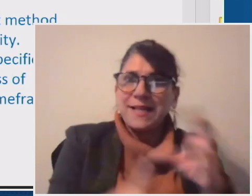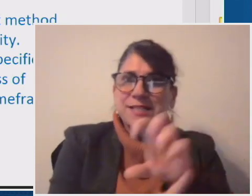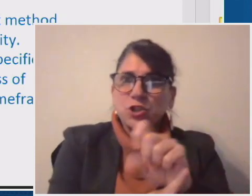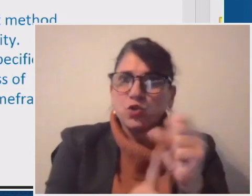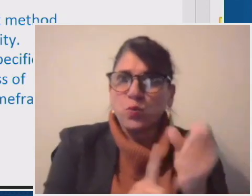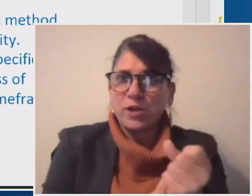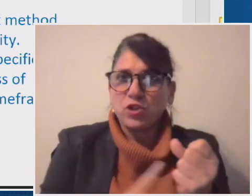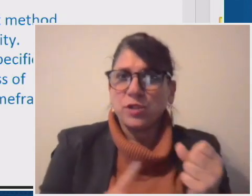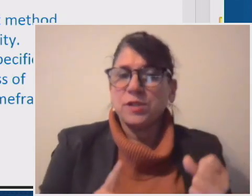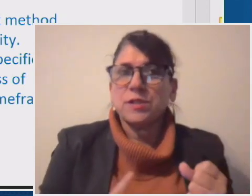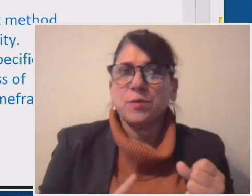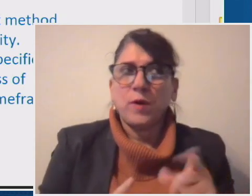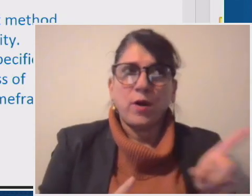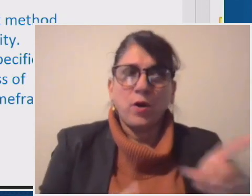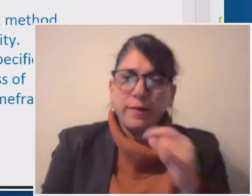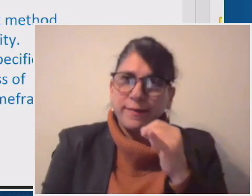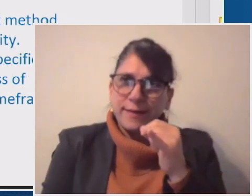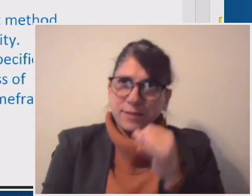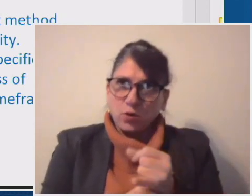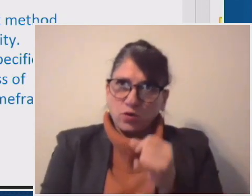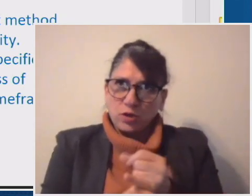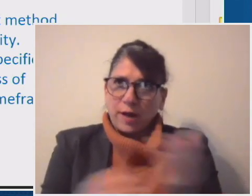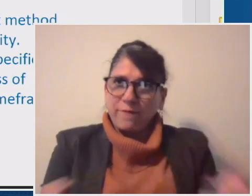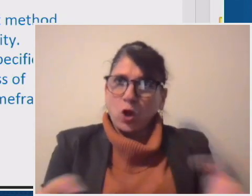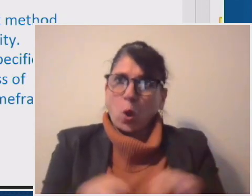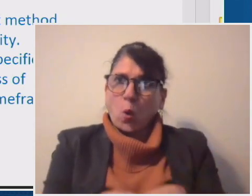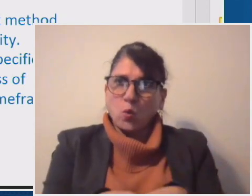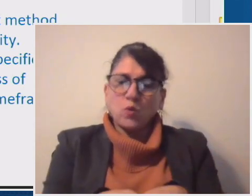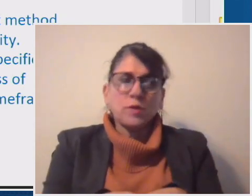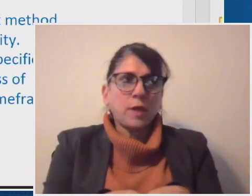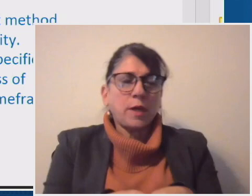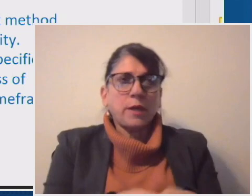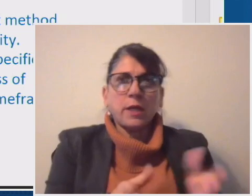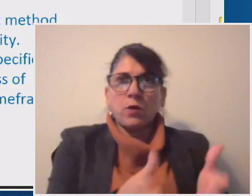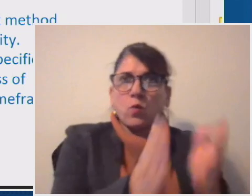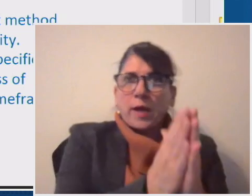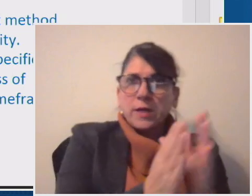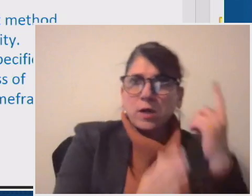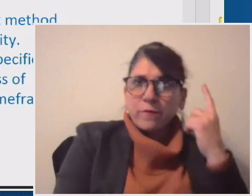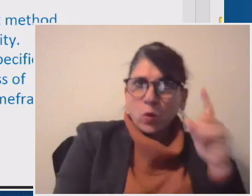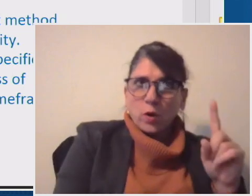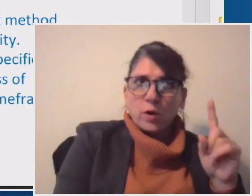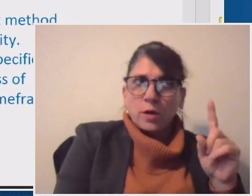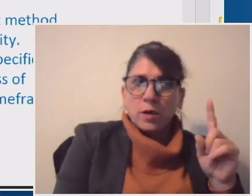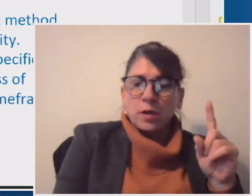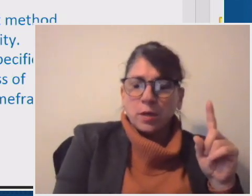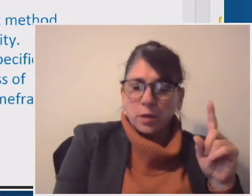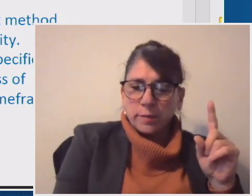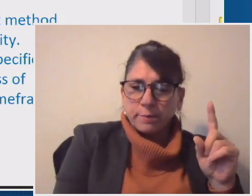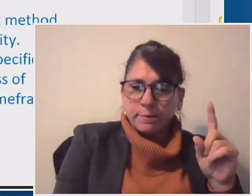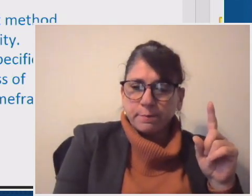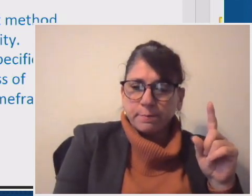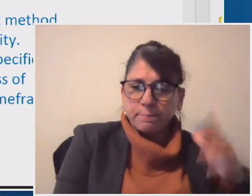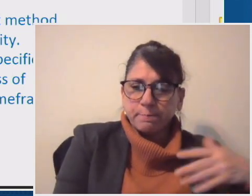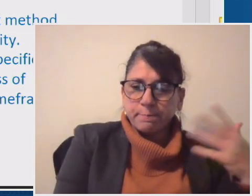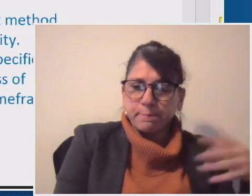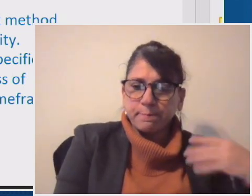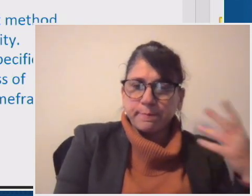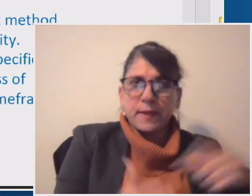institutions have closed and the request for payment under HCM2 have not come into